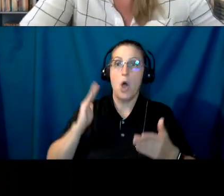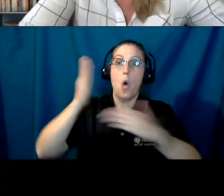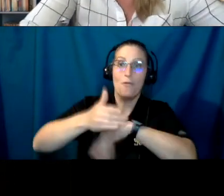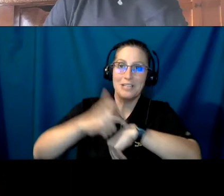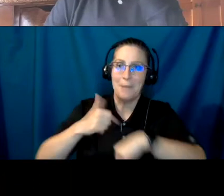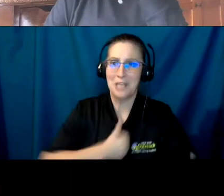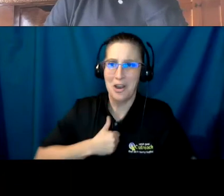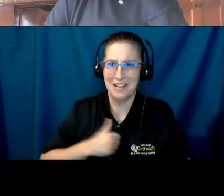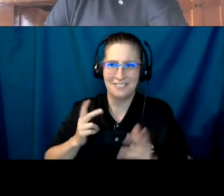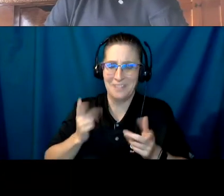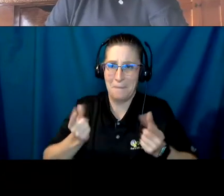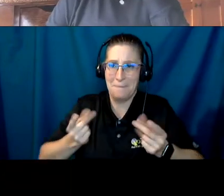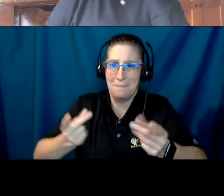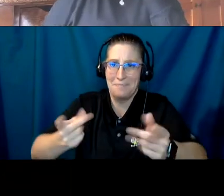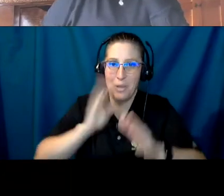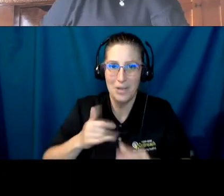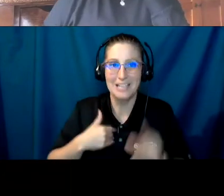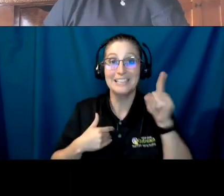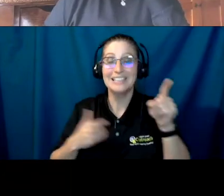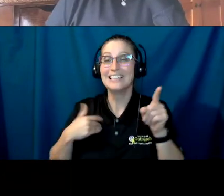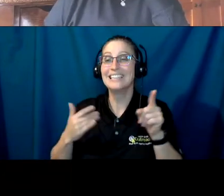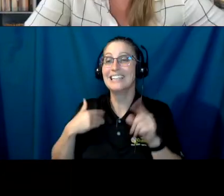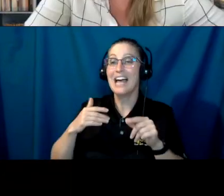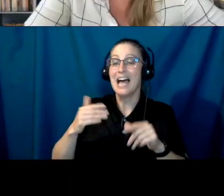quickly. So here are some ability awareness activities, Julie Maier: Don’t worry this stuff’s good.